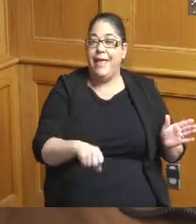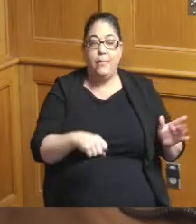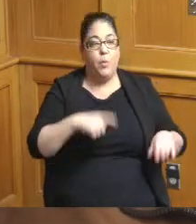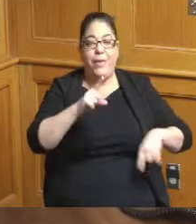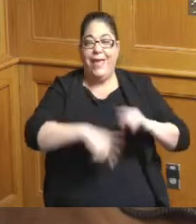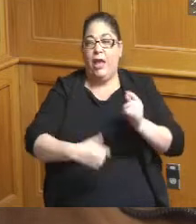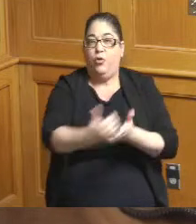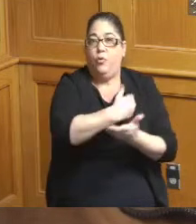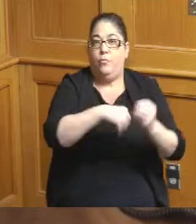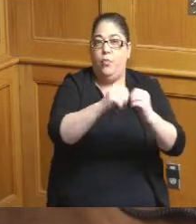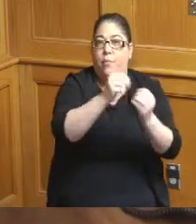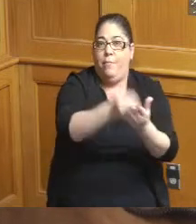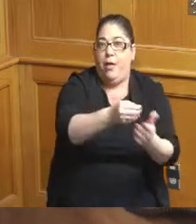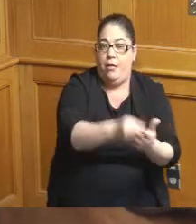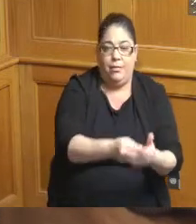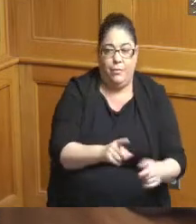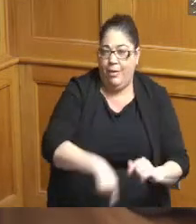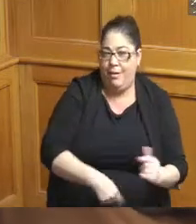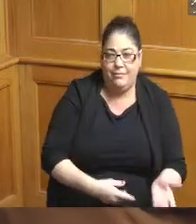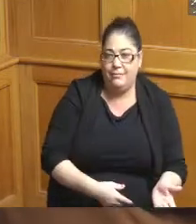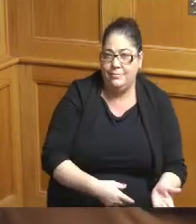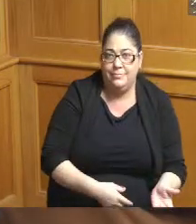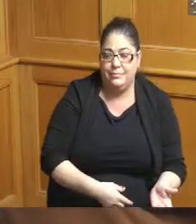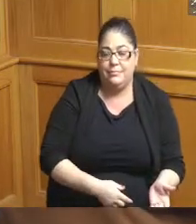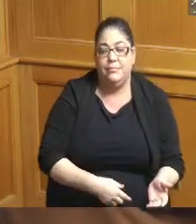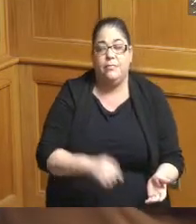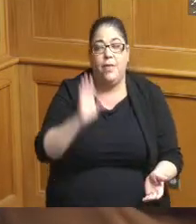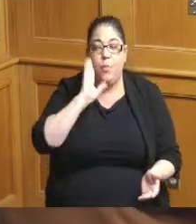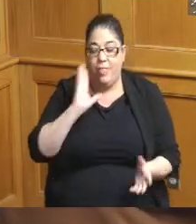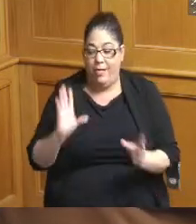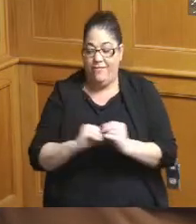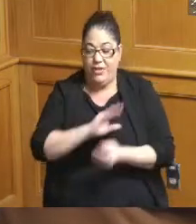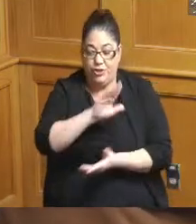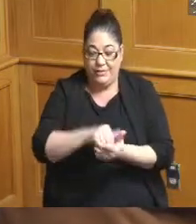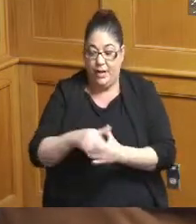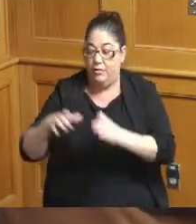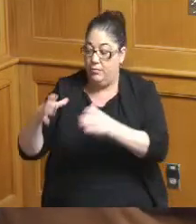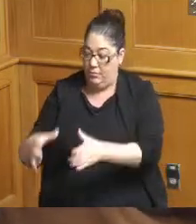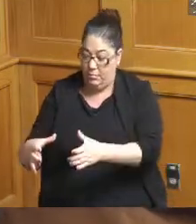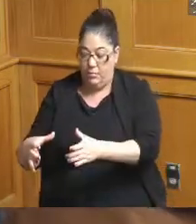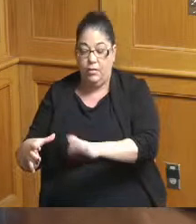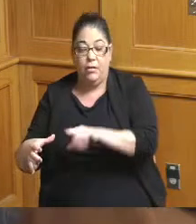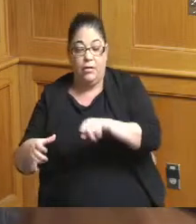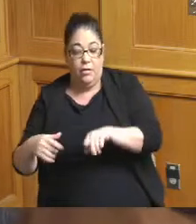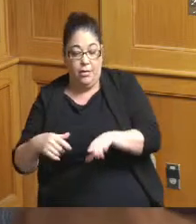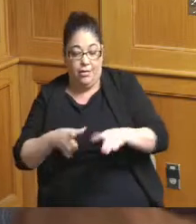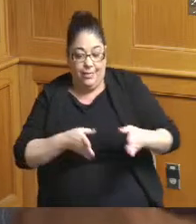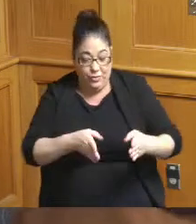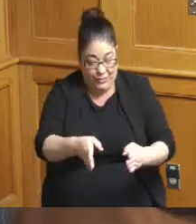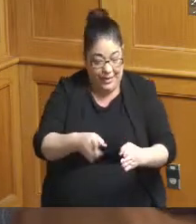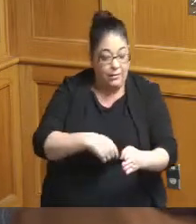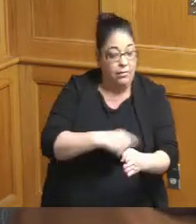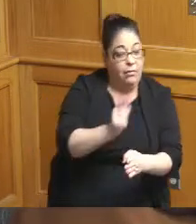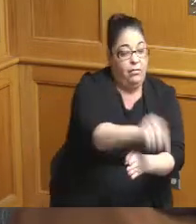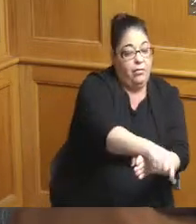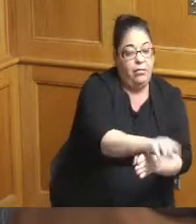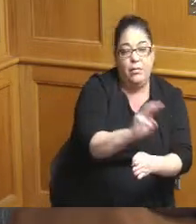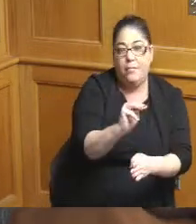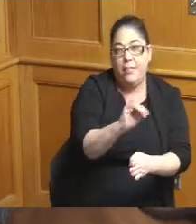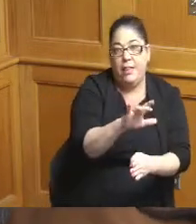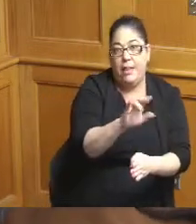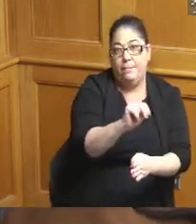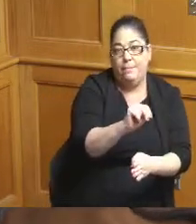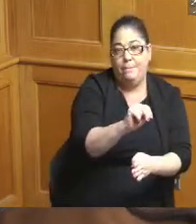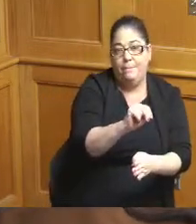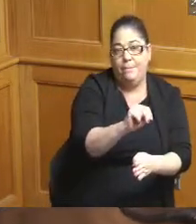and that connects the hotel I mean connects the convention center to the millennium site that